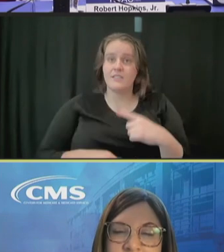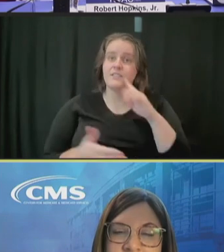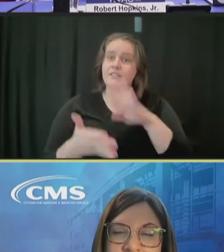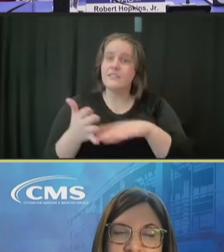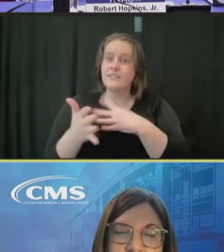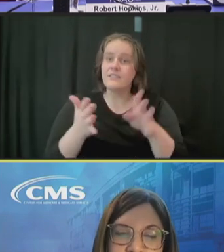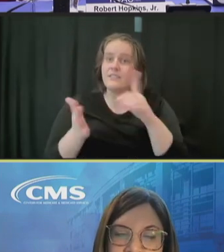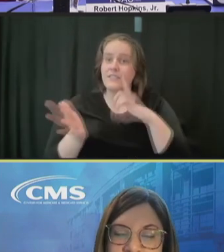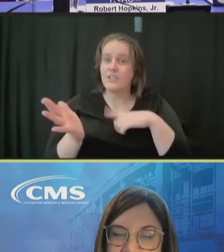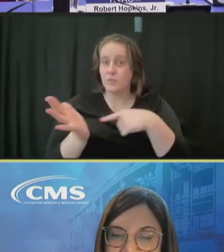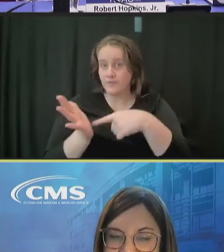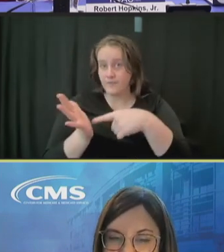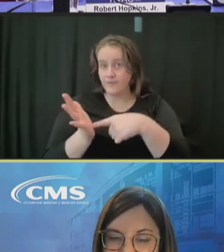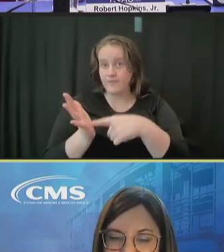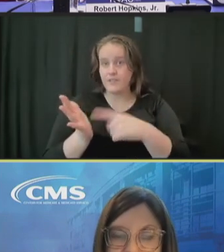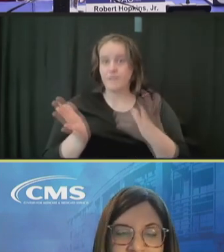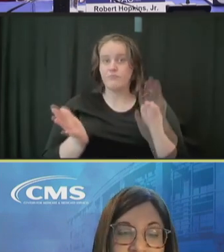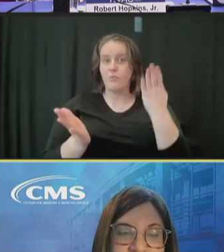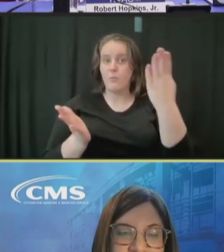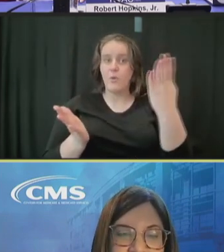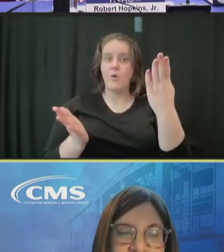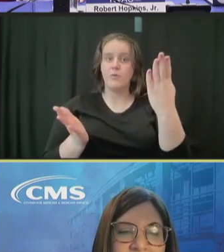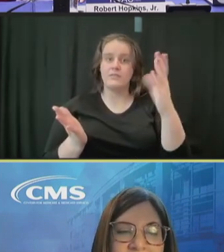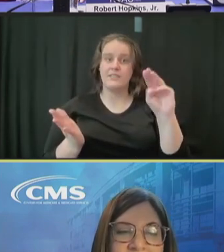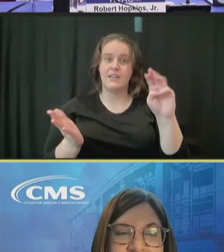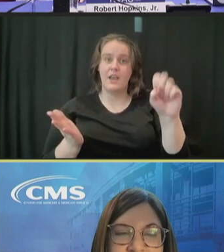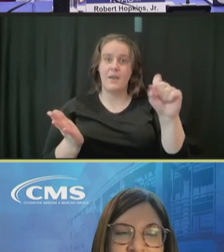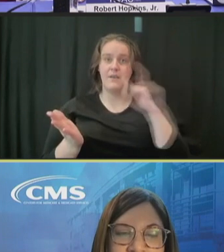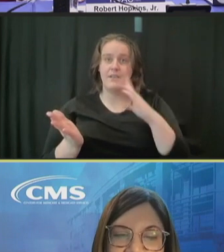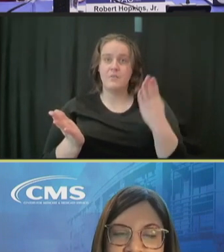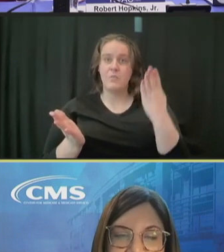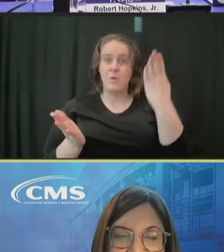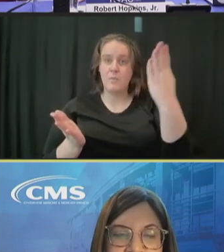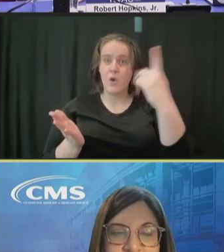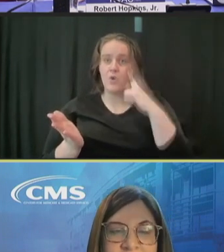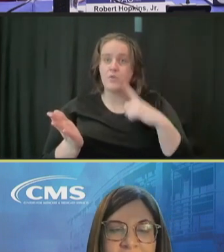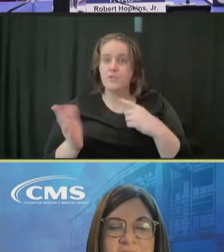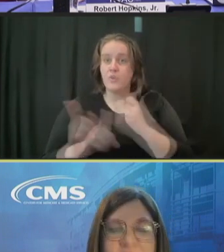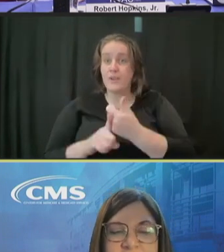CMS proposed to -- excuse me, expand coverage of hepatitis B vaccinations